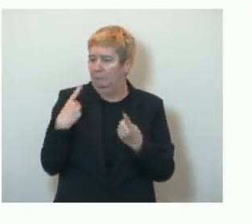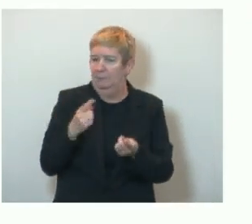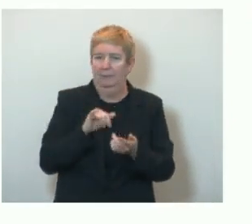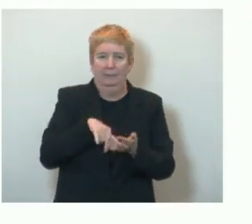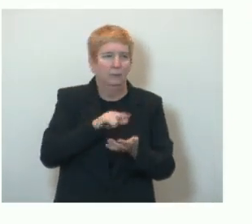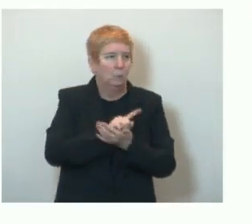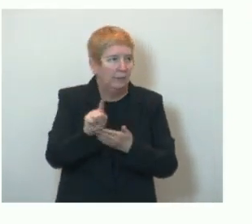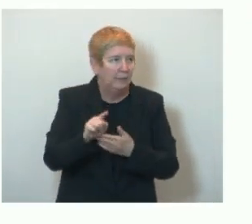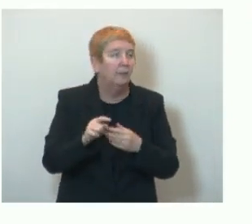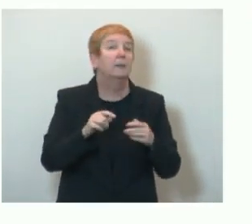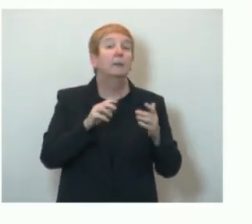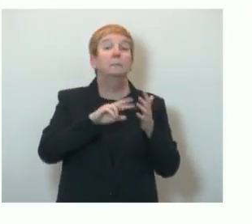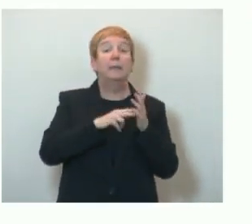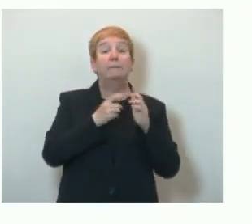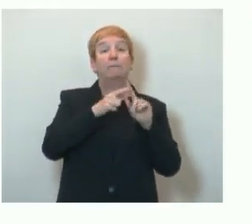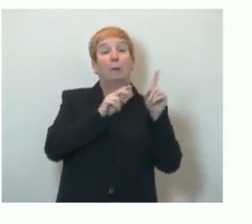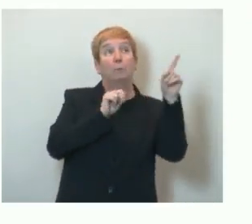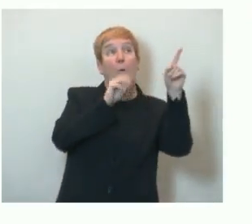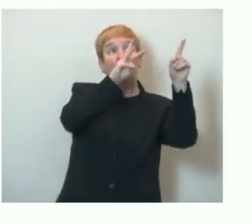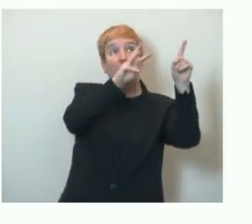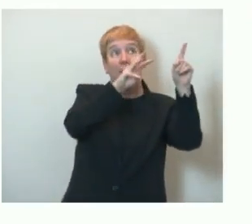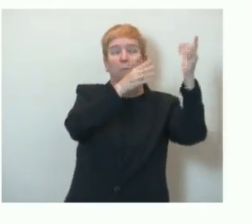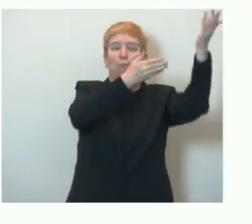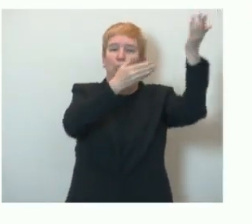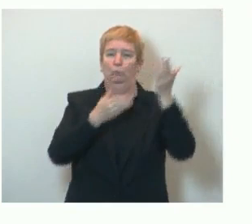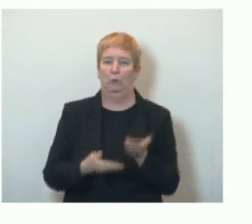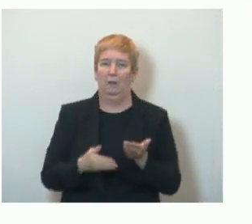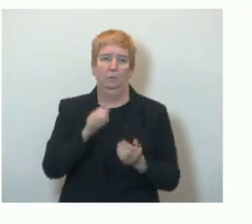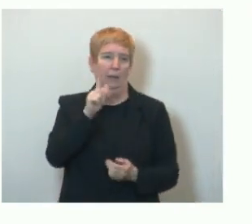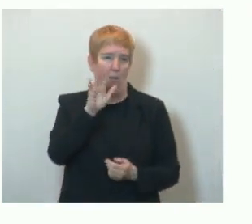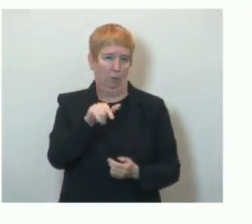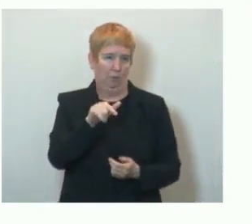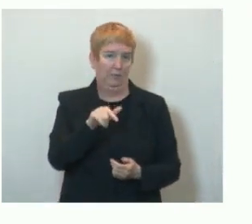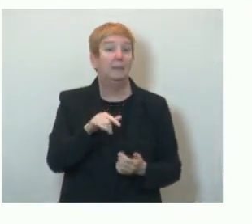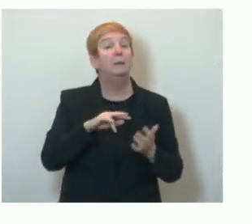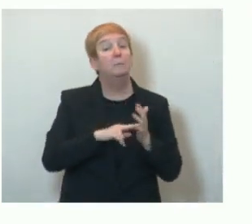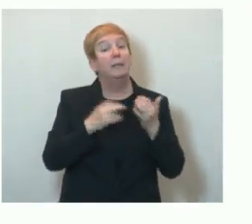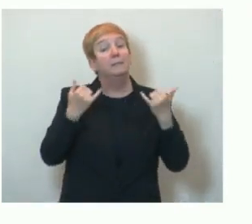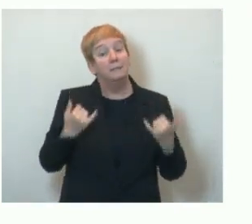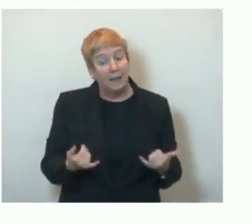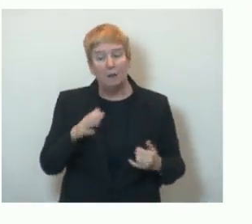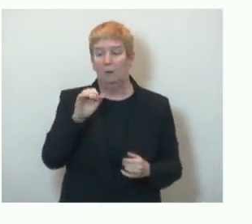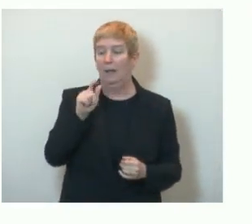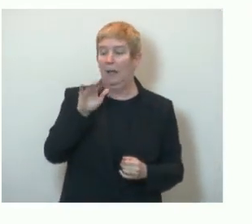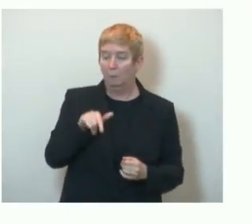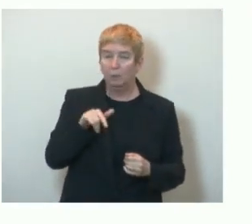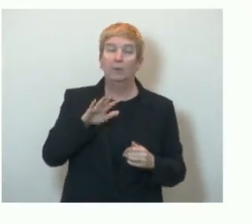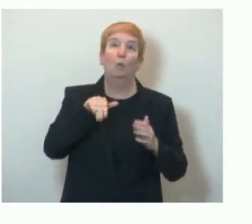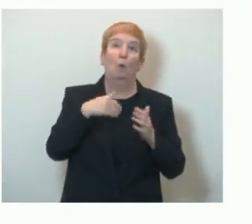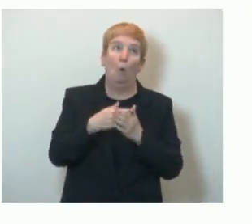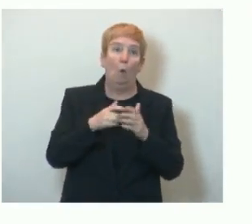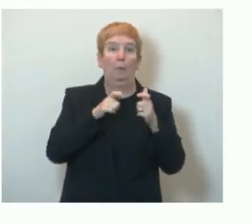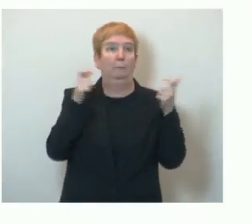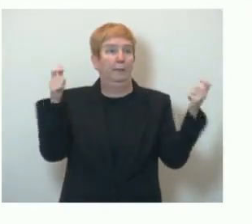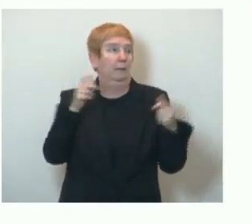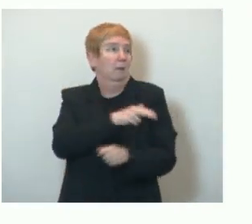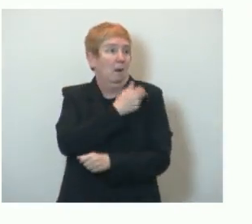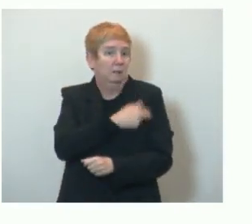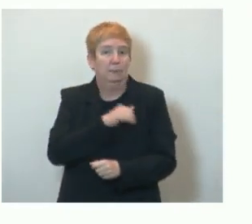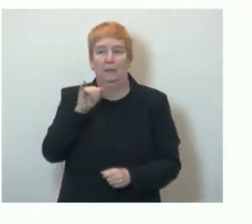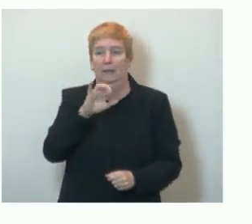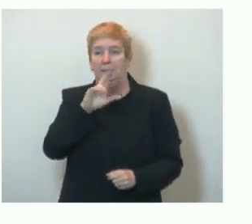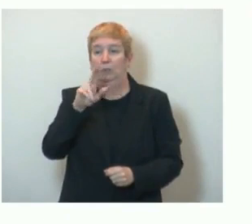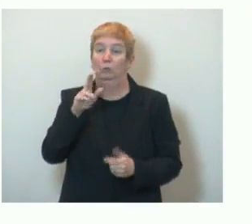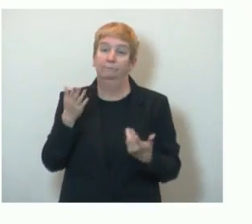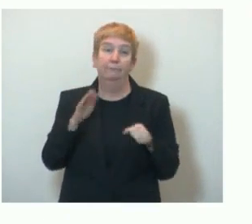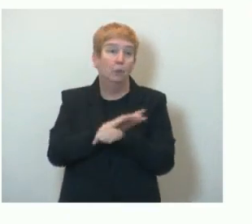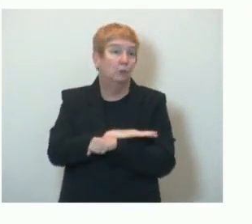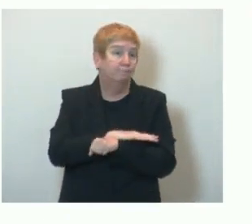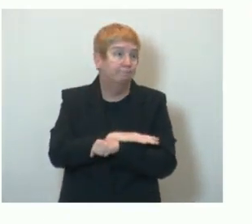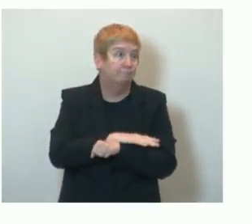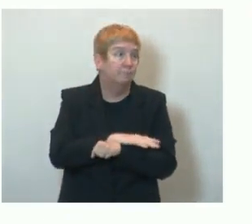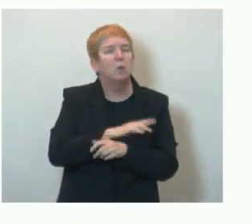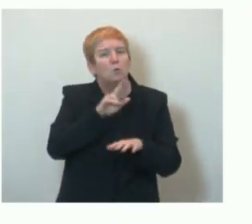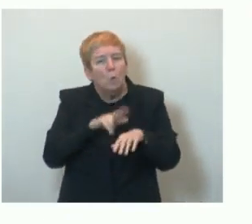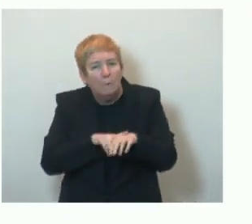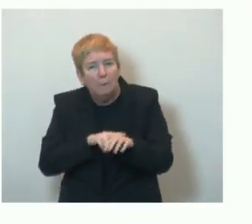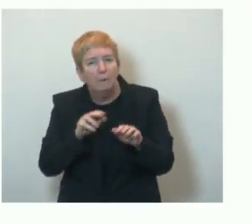WE’VE HAD APPROXIMATELY 40 PEOPLE LAST WEEK AND APPROXIMATELY 30 PEOPLE SO FAR THIS WEEK TRANSFERRED FROM THE NORTHWEST CORNER OF THE STATE TO ALBUQUERQUE AND NOW IN